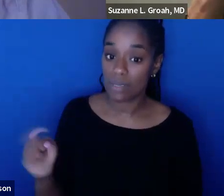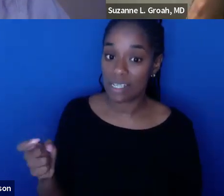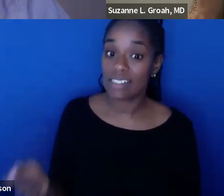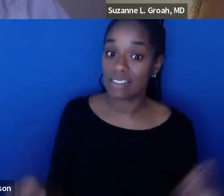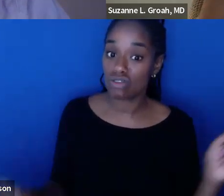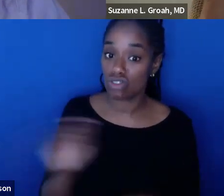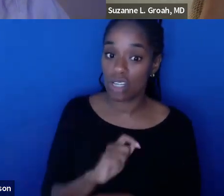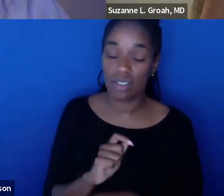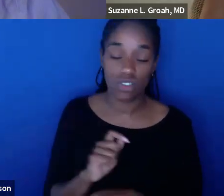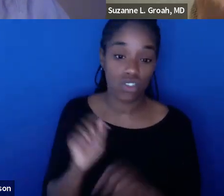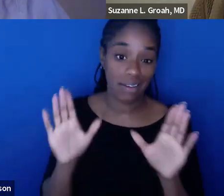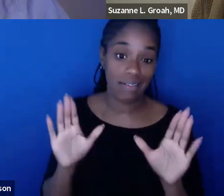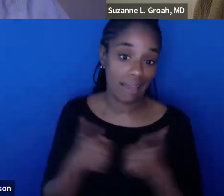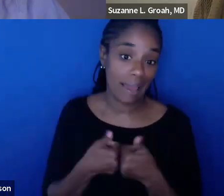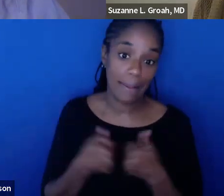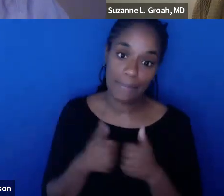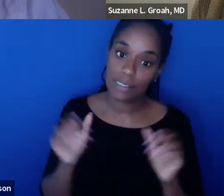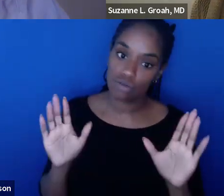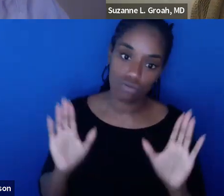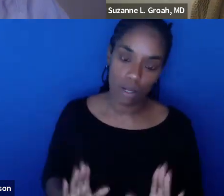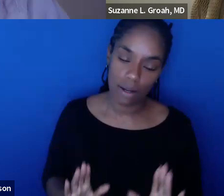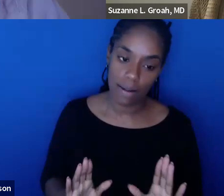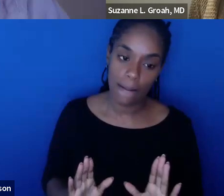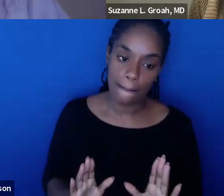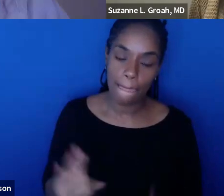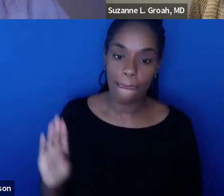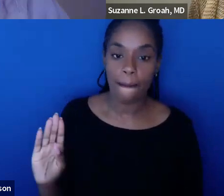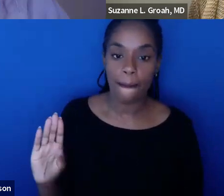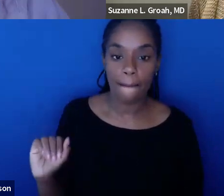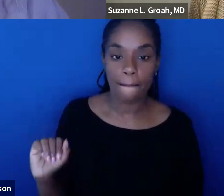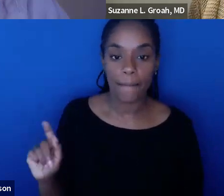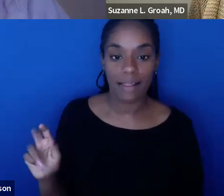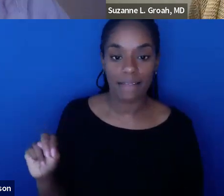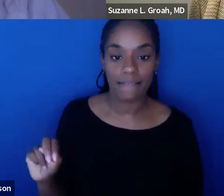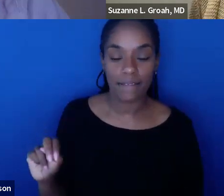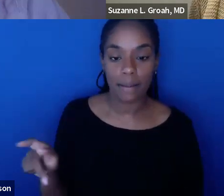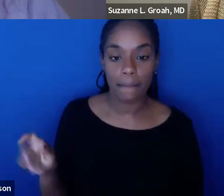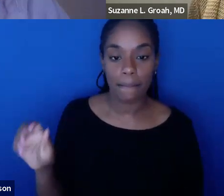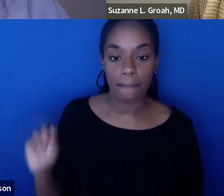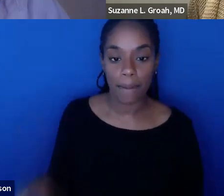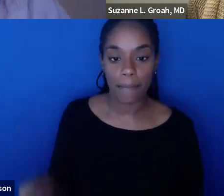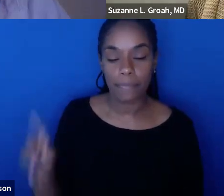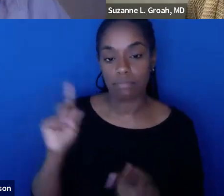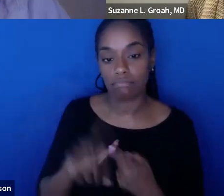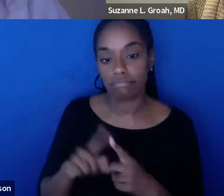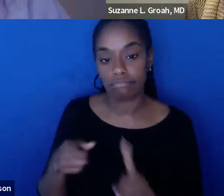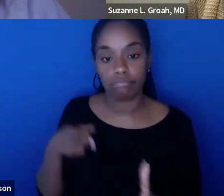So a Baclofen pump to target the bladder, I think is what you're asking.